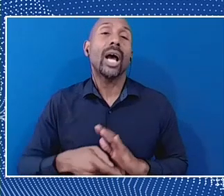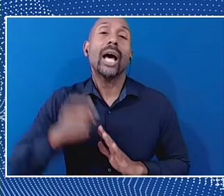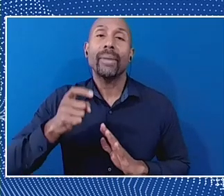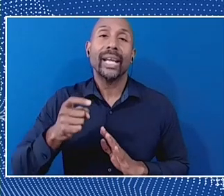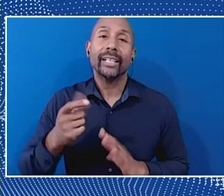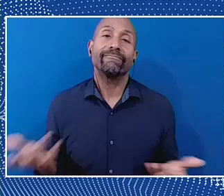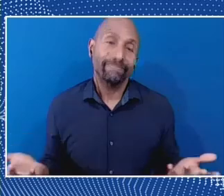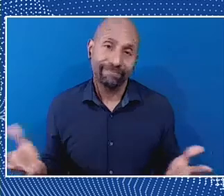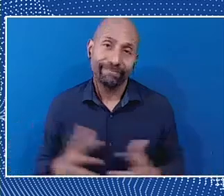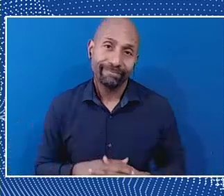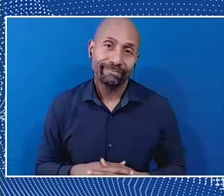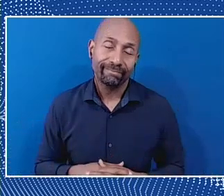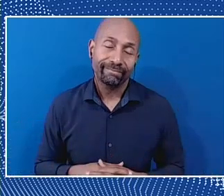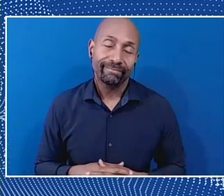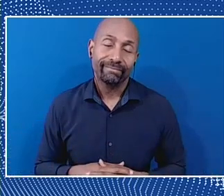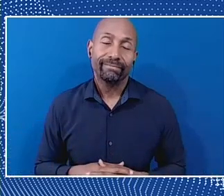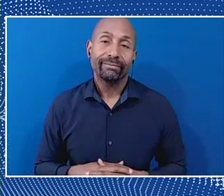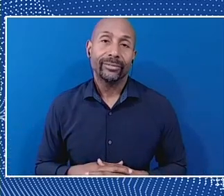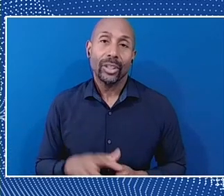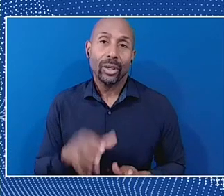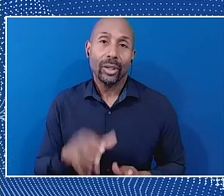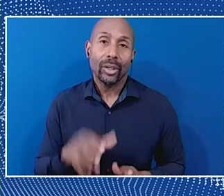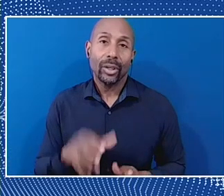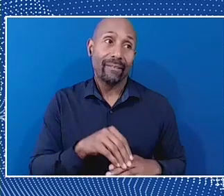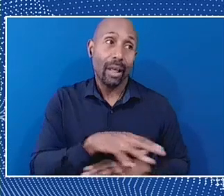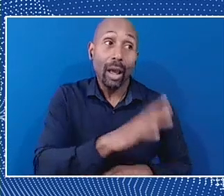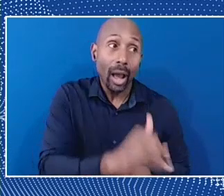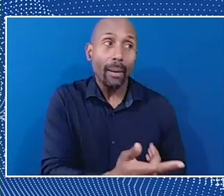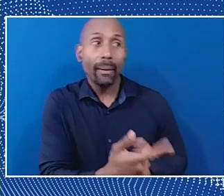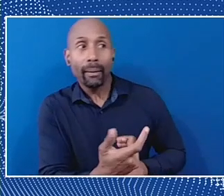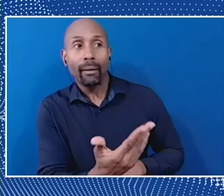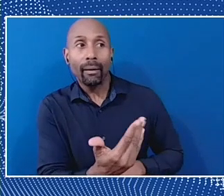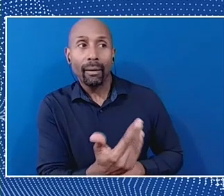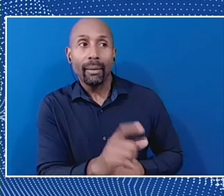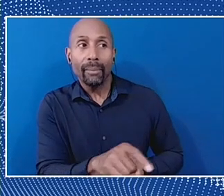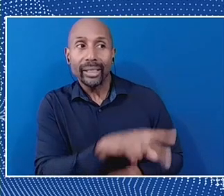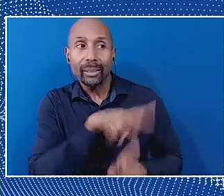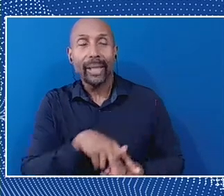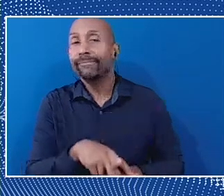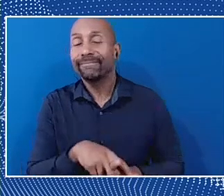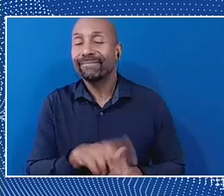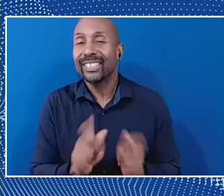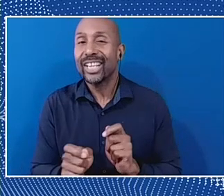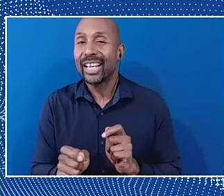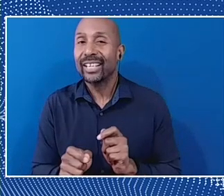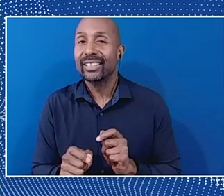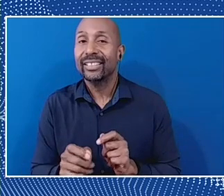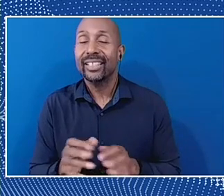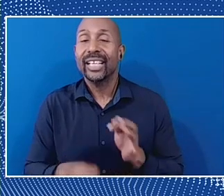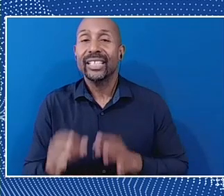basically started, which is what is currently happening in TPD in part, is people are getting letters that say, Dear